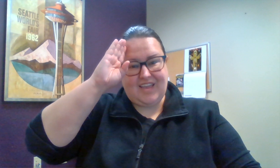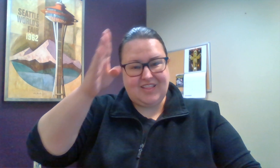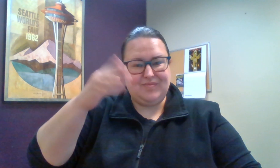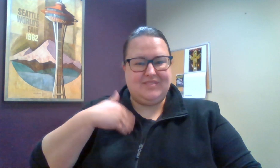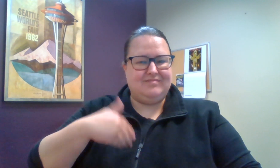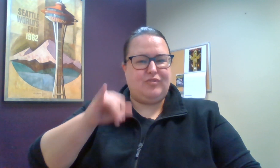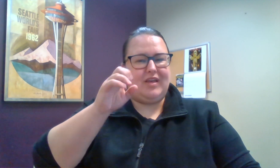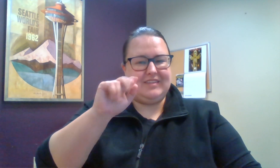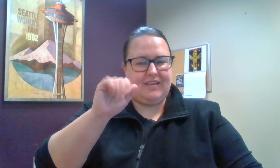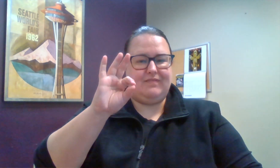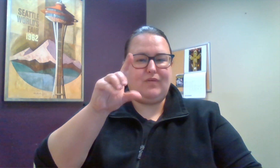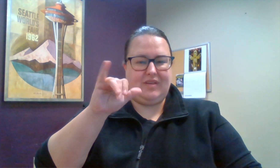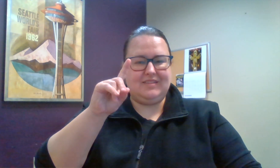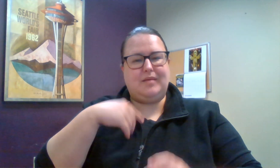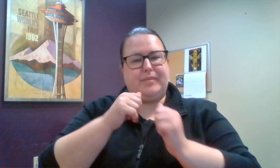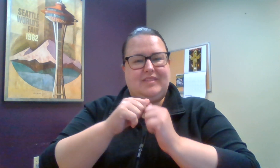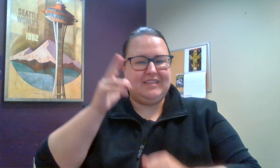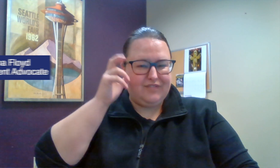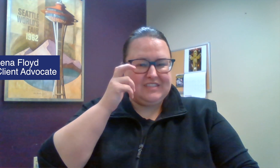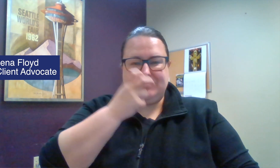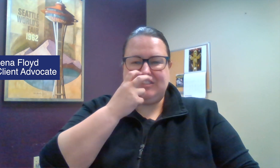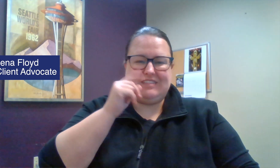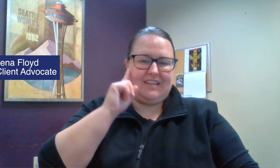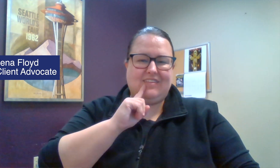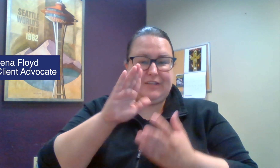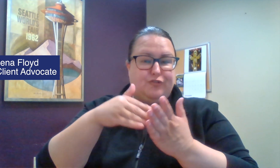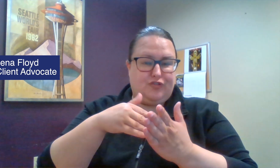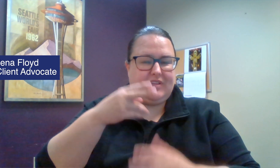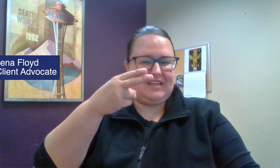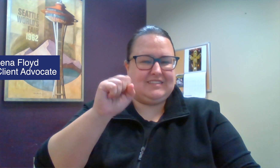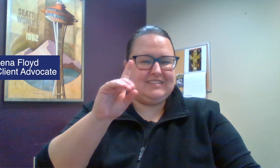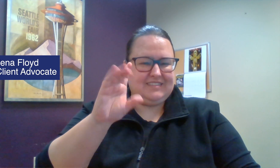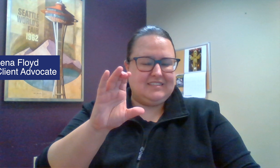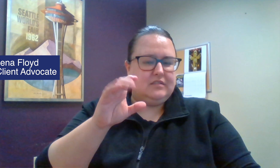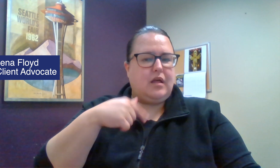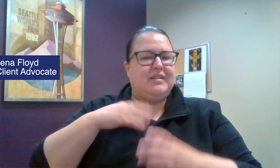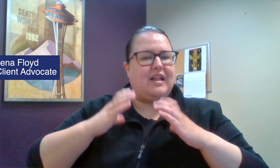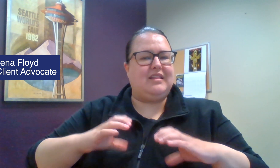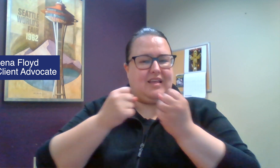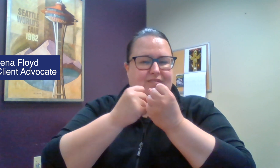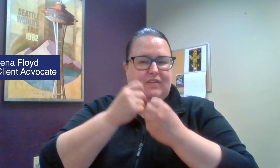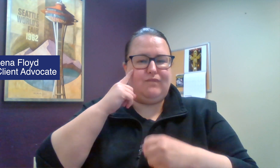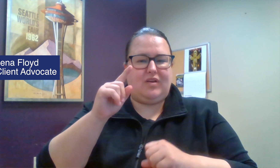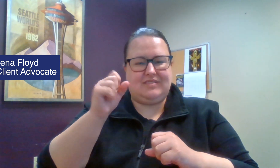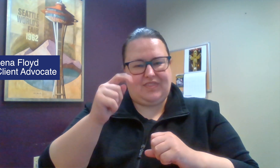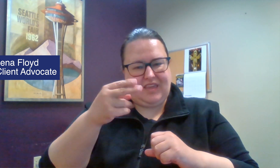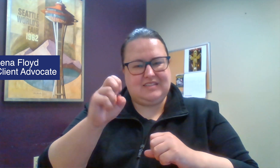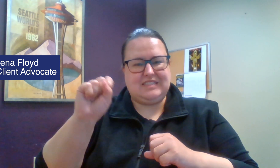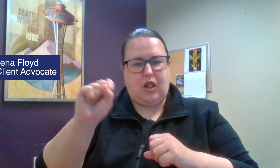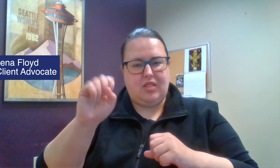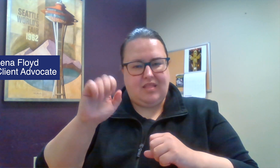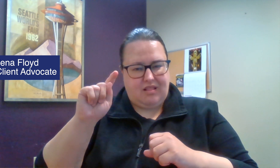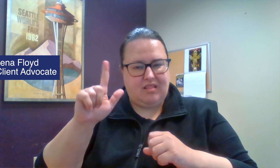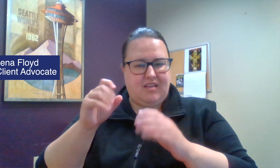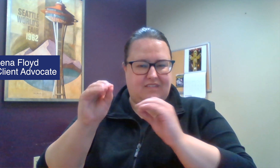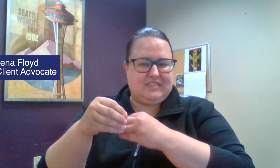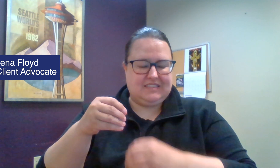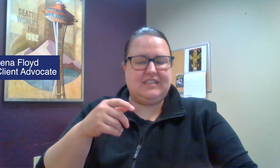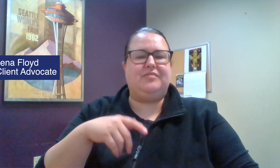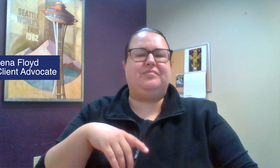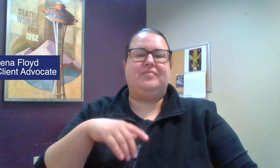Hello, my name is Jena Floyd. I'm with the Hearing Speech and Deaf Center, HSDC. I'm a client advocate here at the Seattle location.